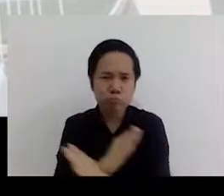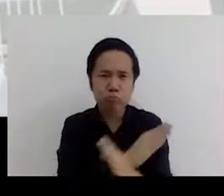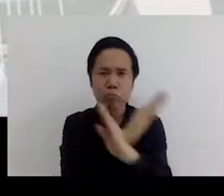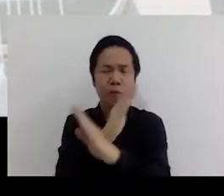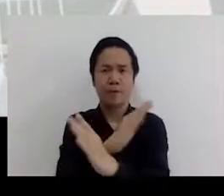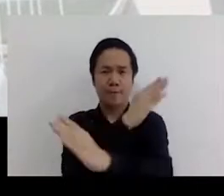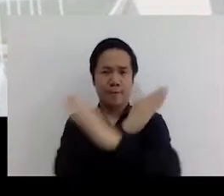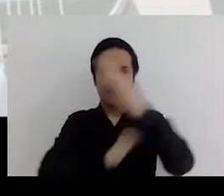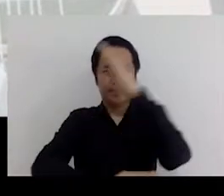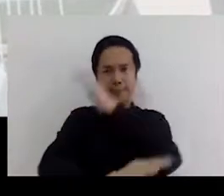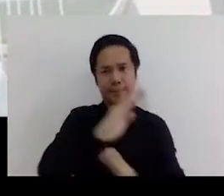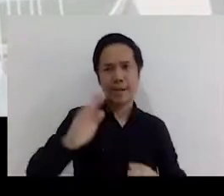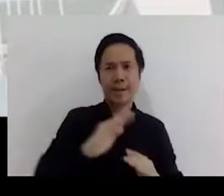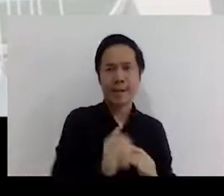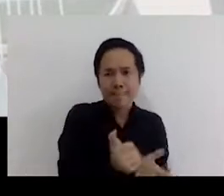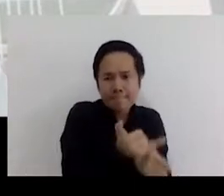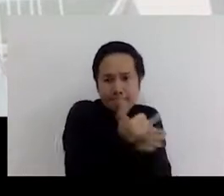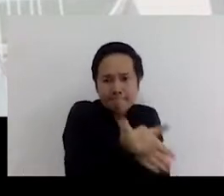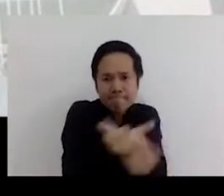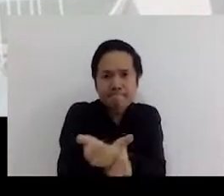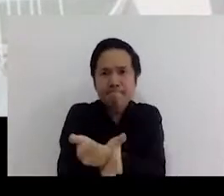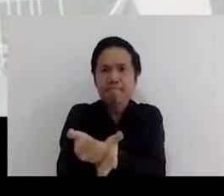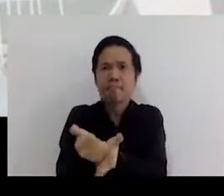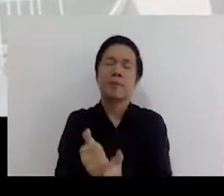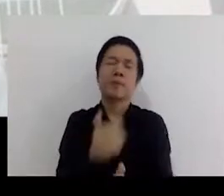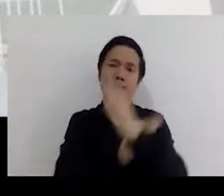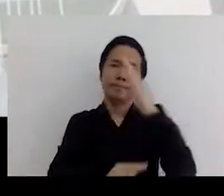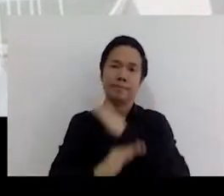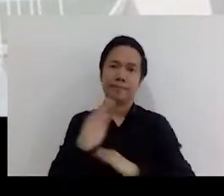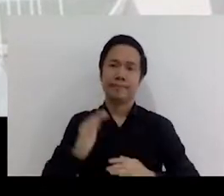and this webinar is just a small example of our efforts,